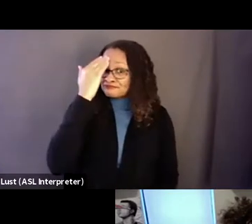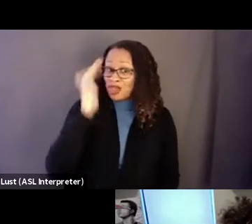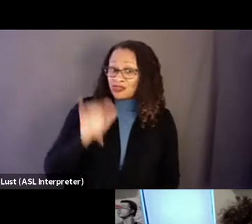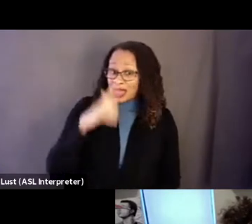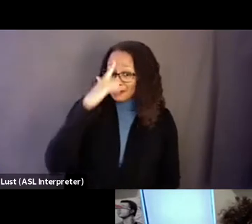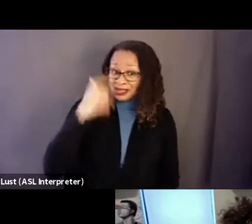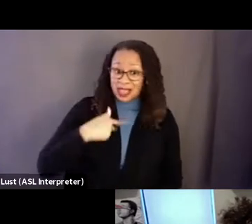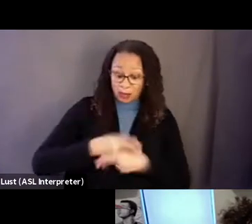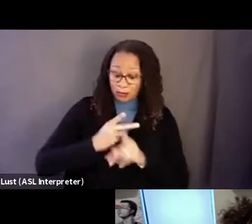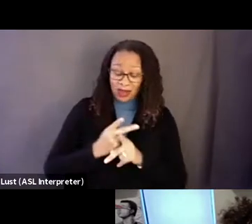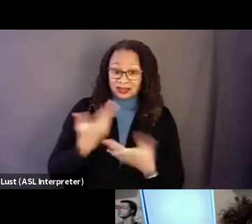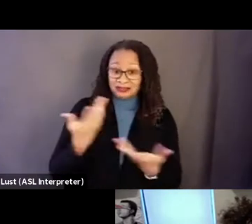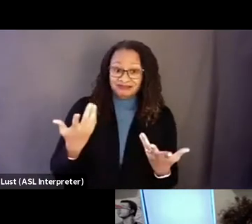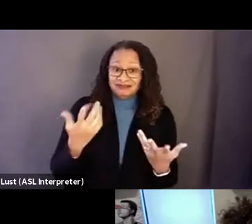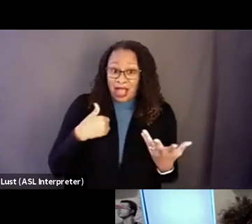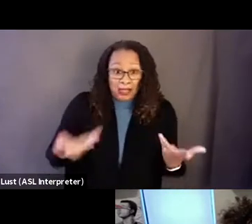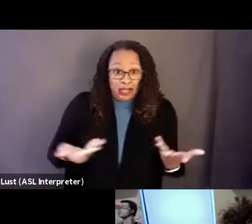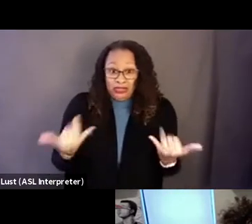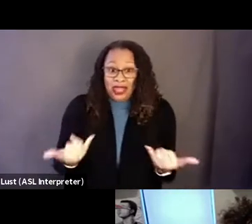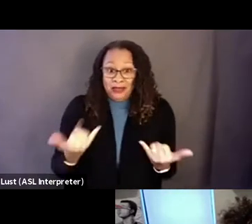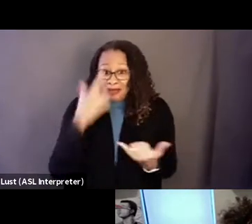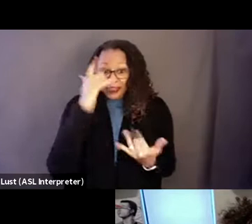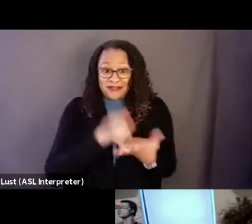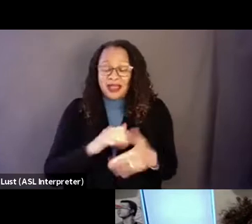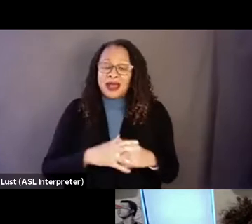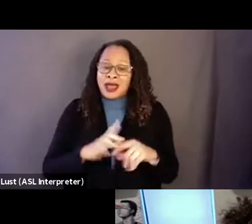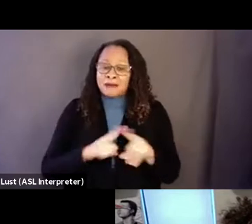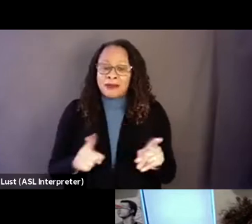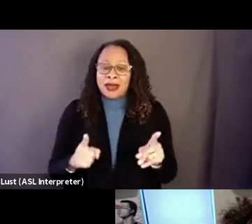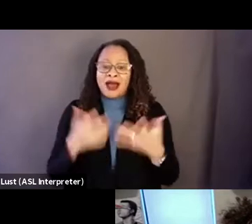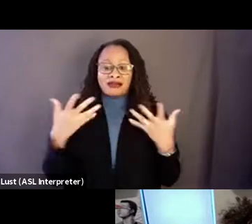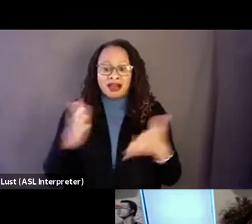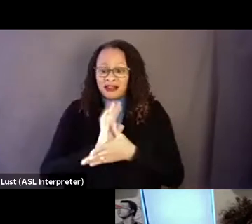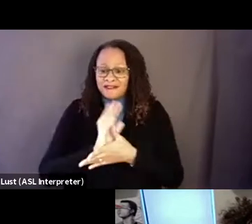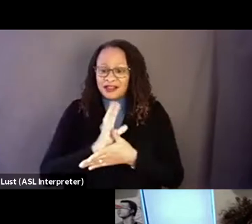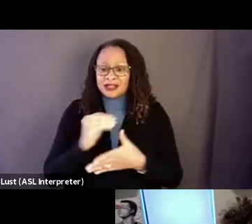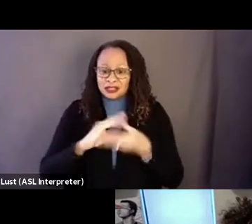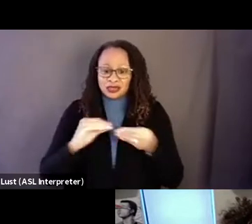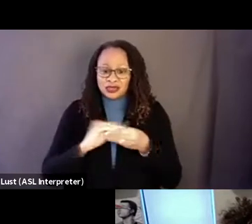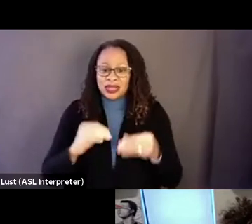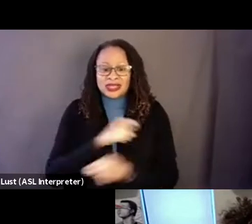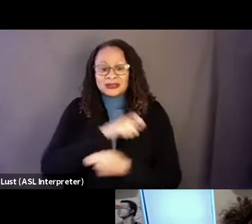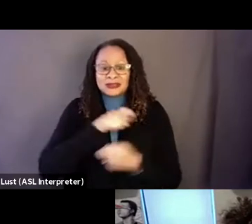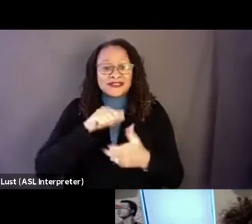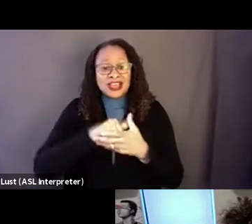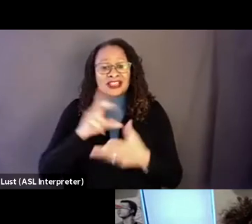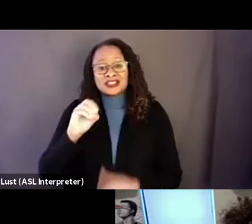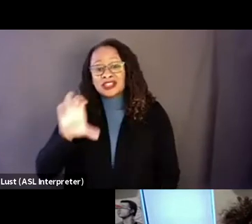I'm here today because of it, right? But a lot of films and stories particularly in the documentary world about our communities